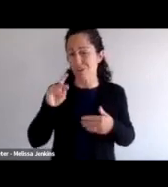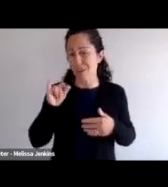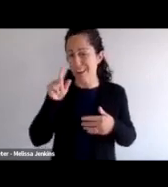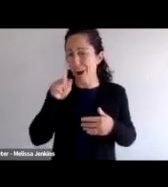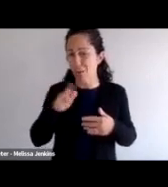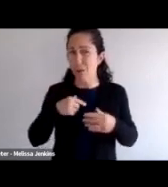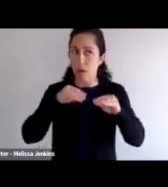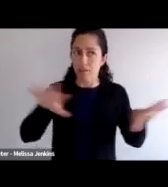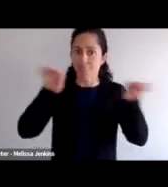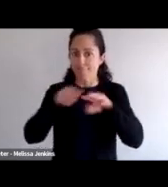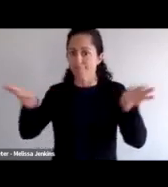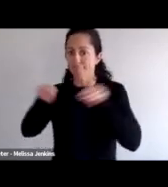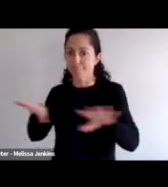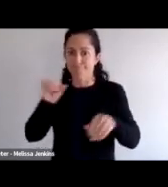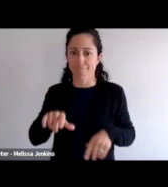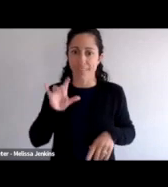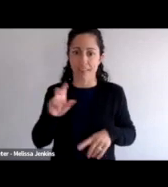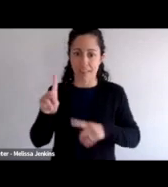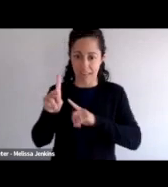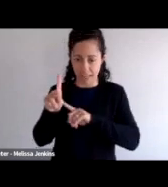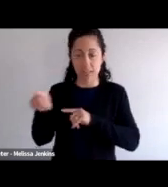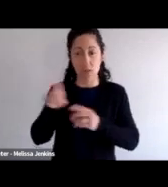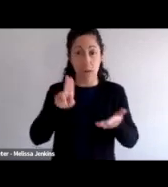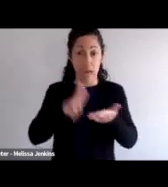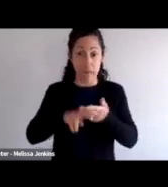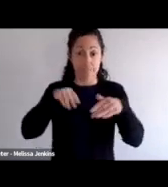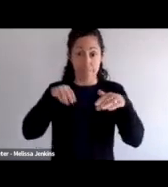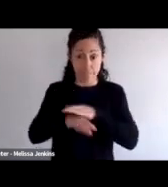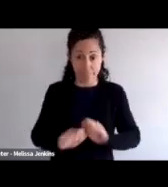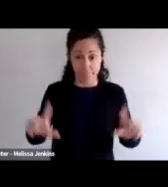You will set up your account and like many things nowadays there will be double